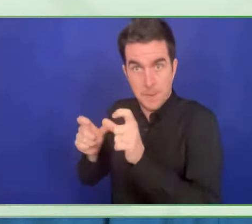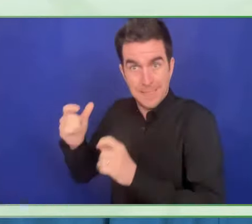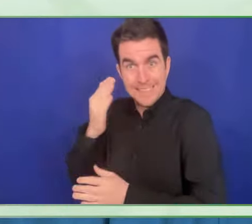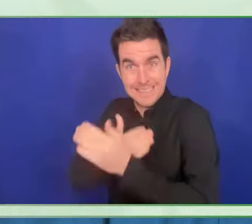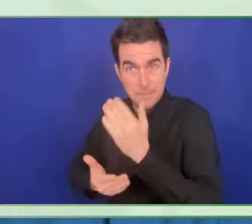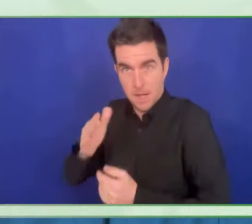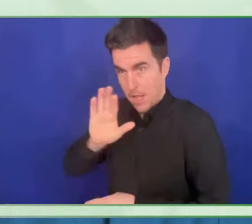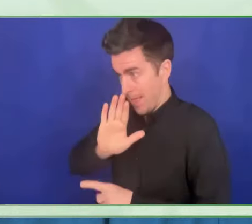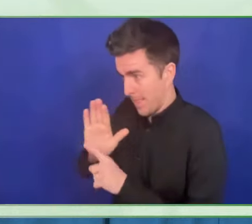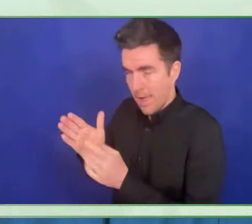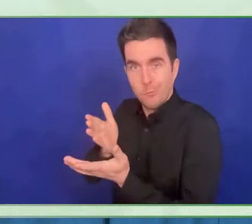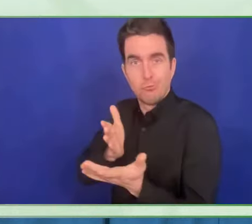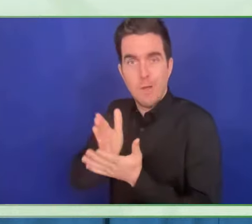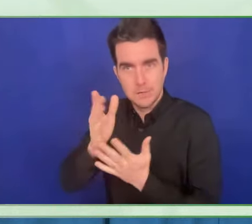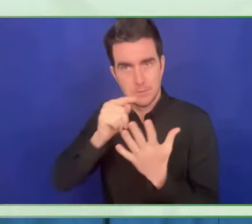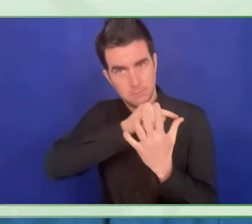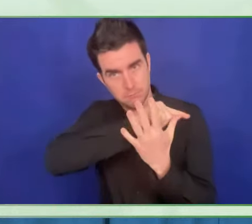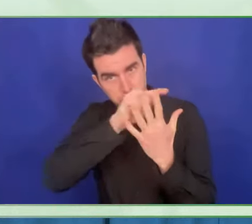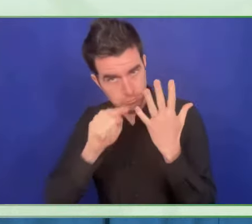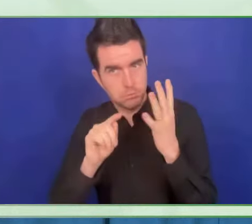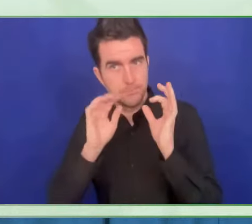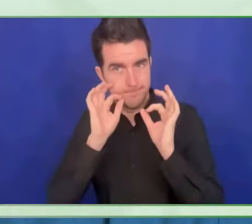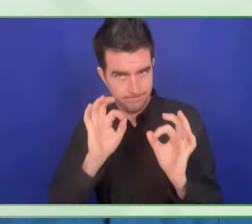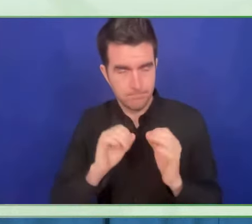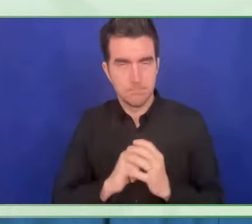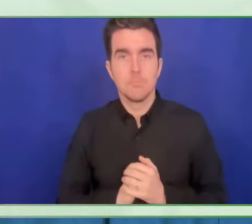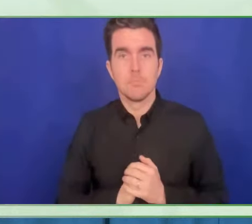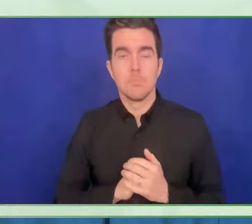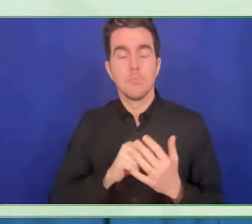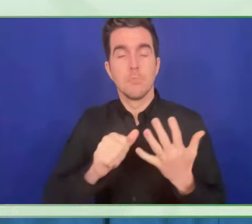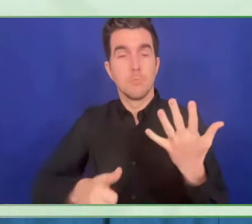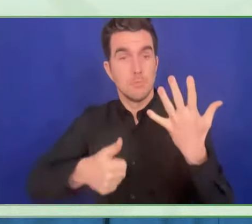But it is also about monitoring, reporting and it is about